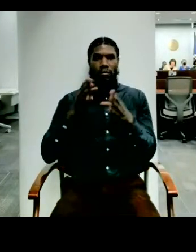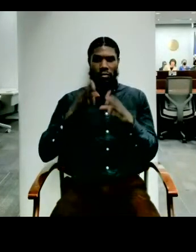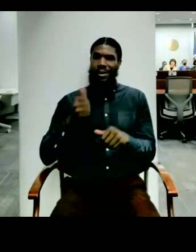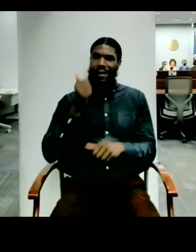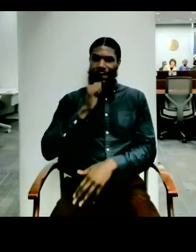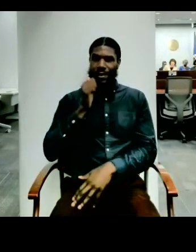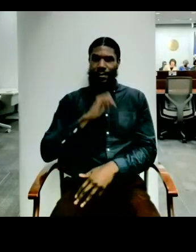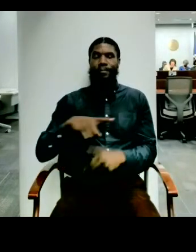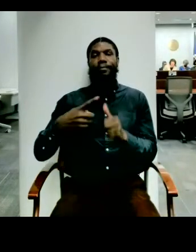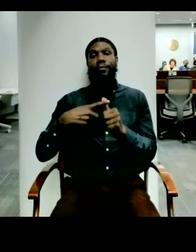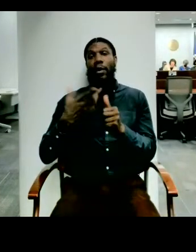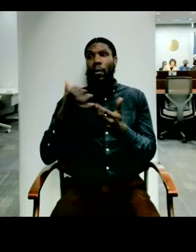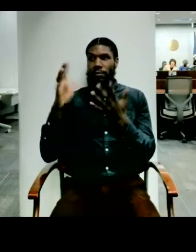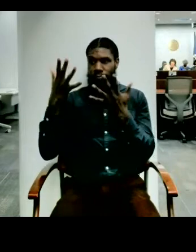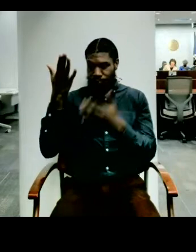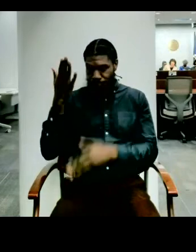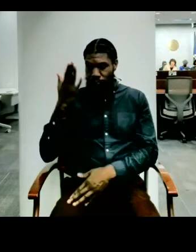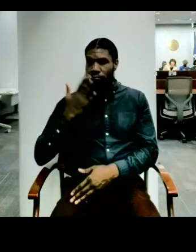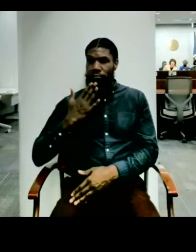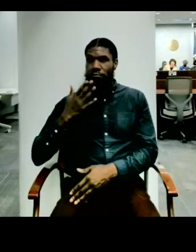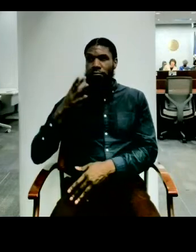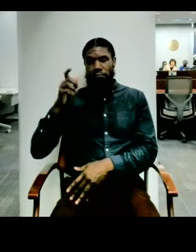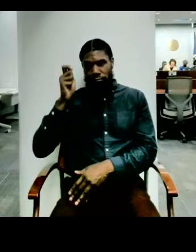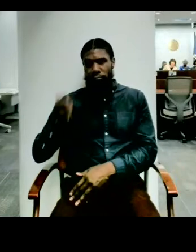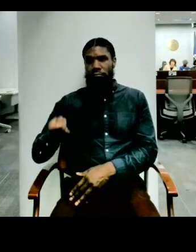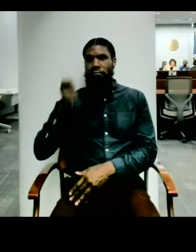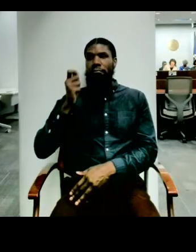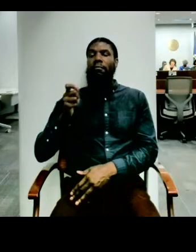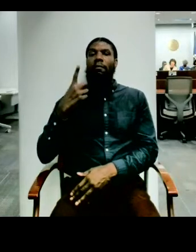I want to commend the EEOC on making temp staffing an important area in the past,